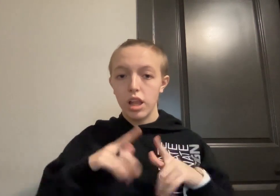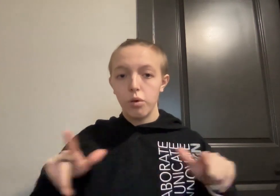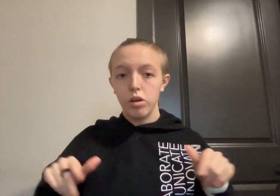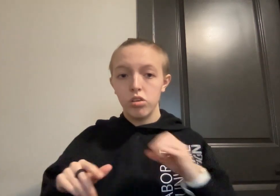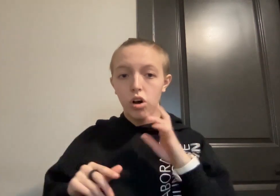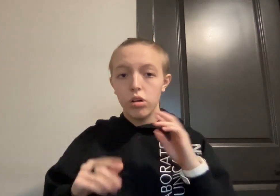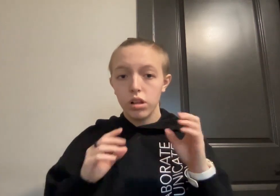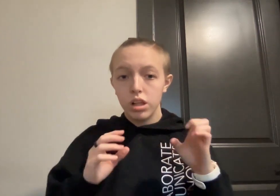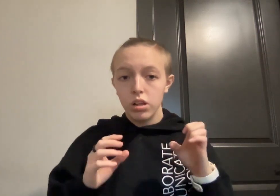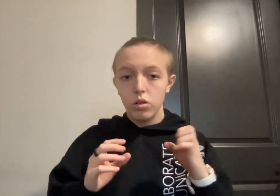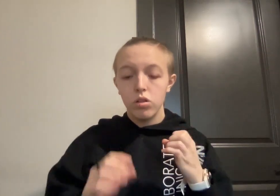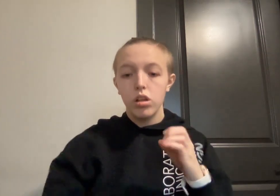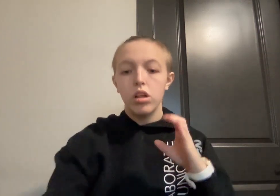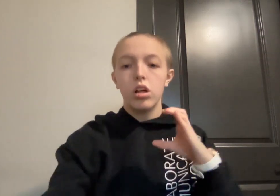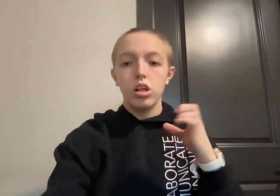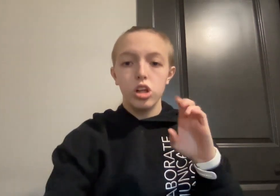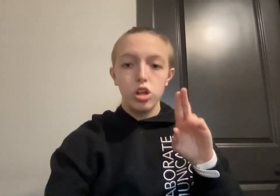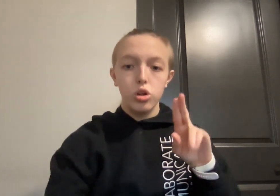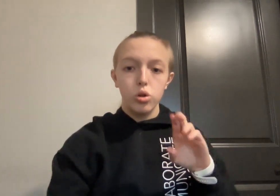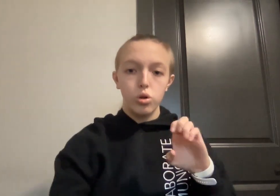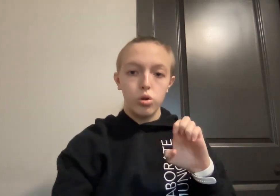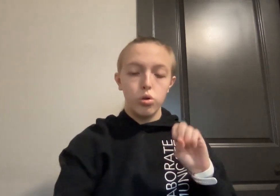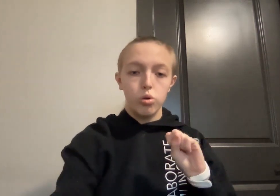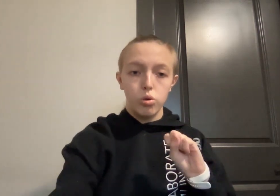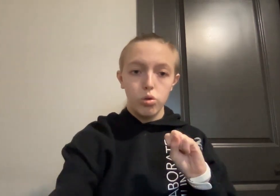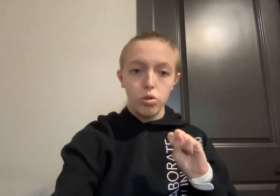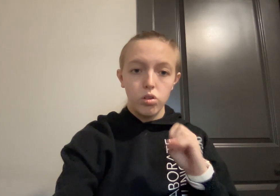language are cues and